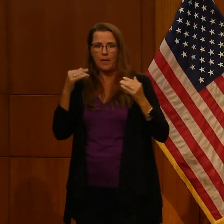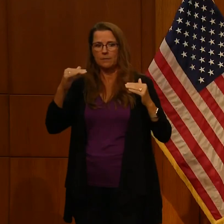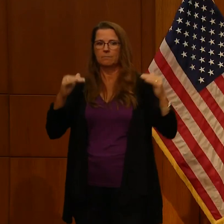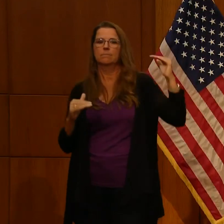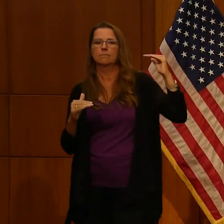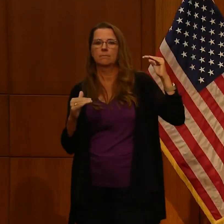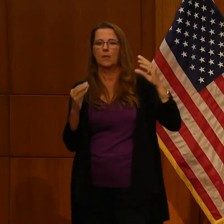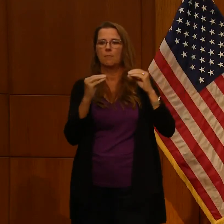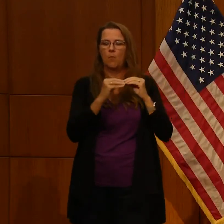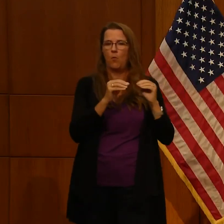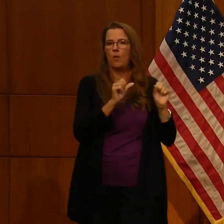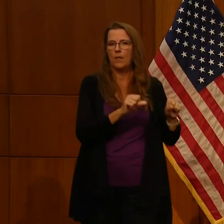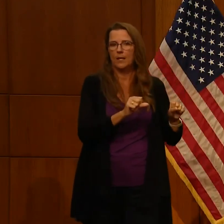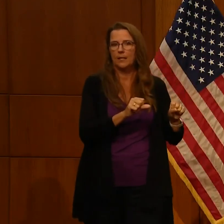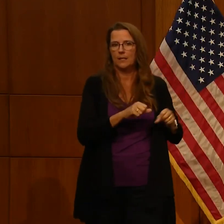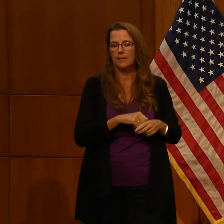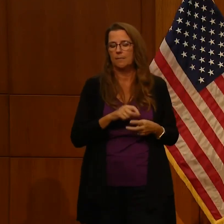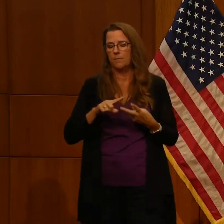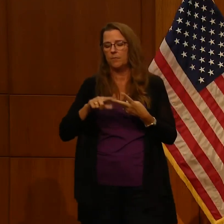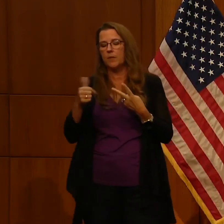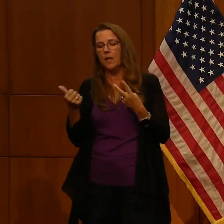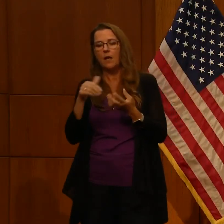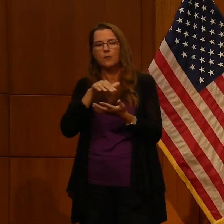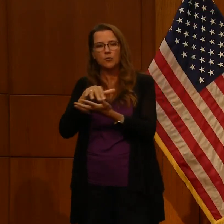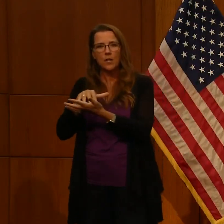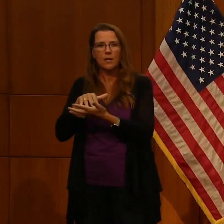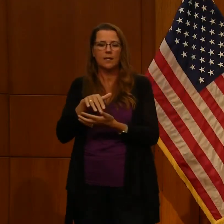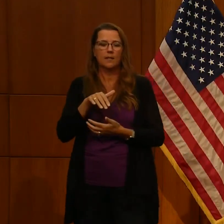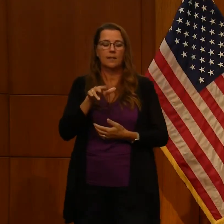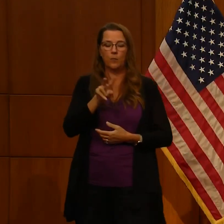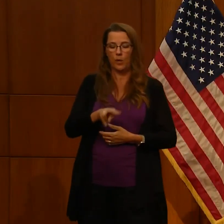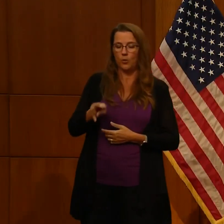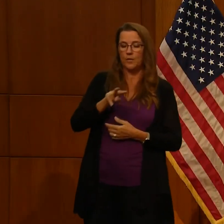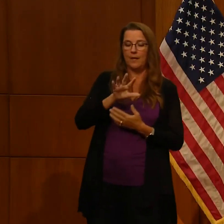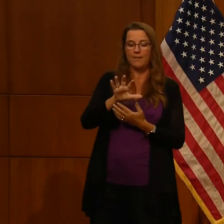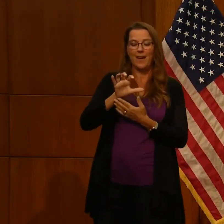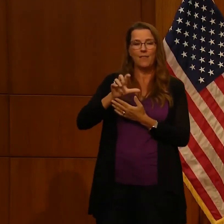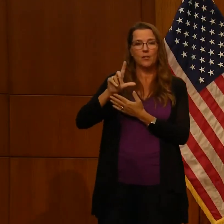DID REQUIRE MASKING 3.5 TIMES